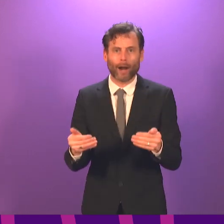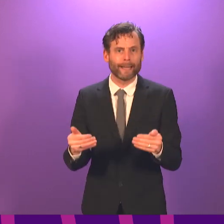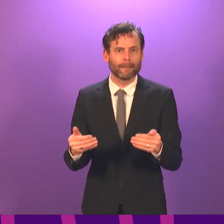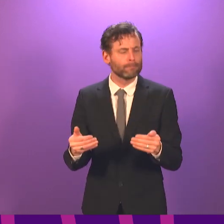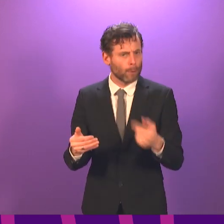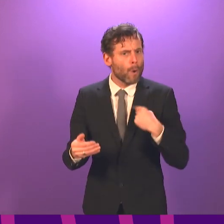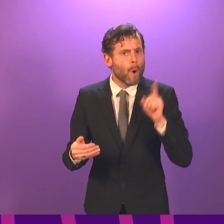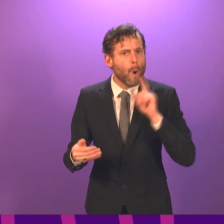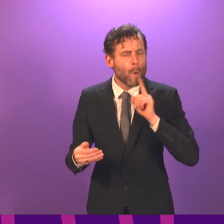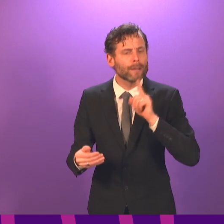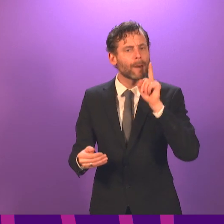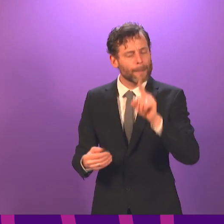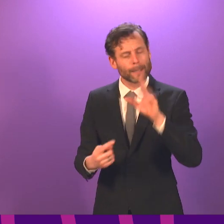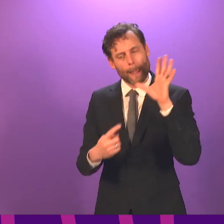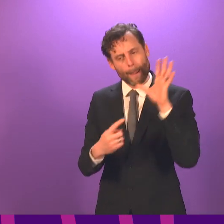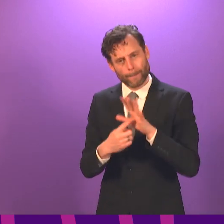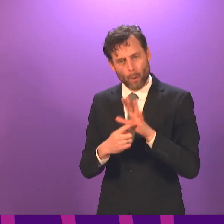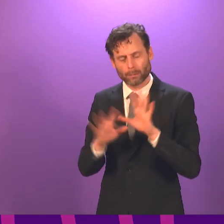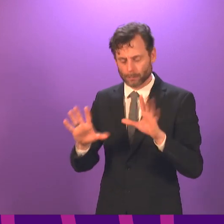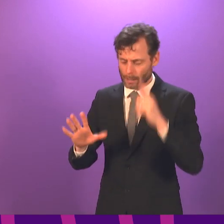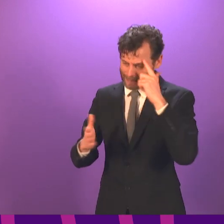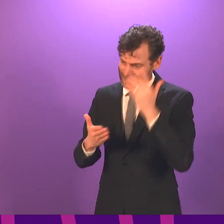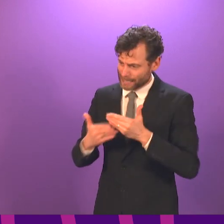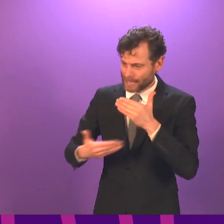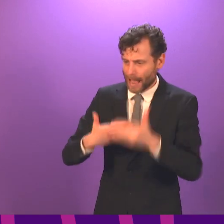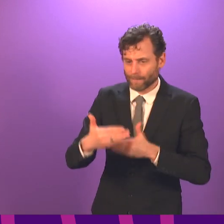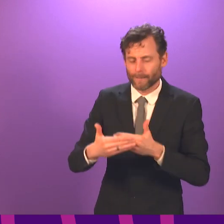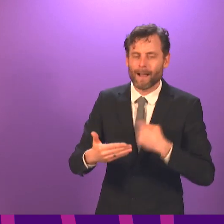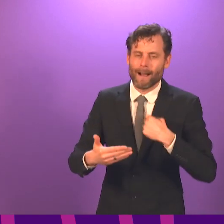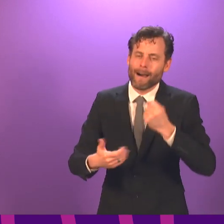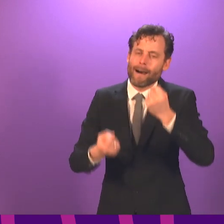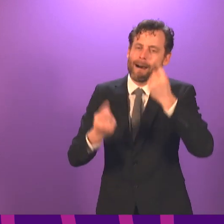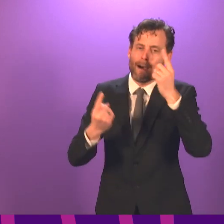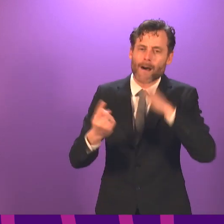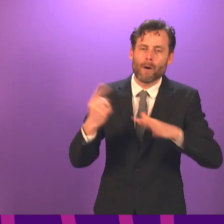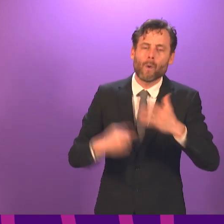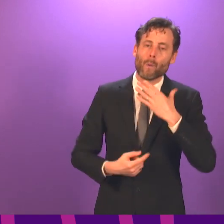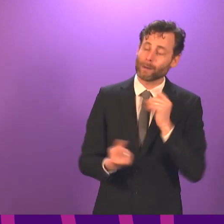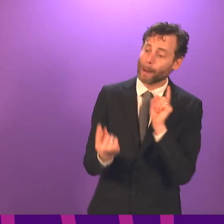and, as a priority, to see friends and family again. That will be very much the focus of